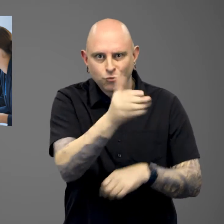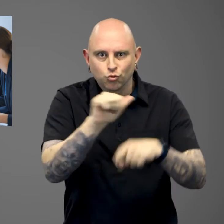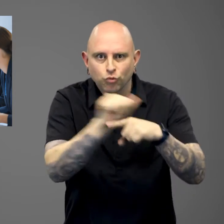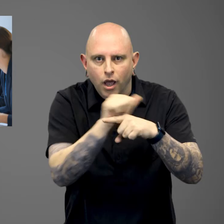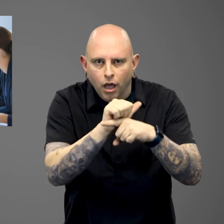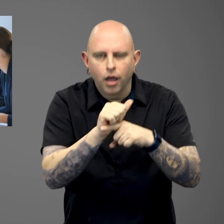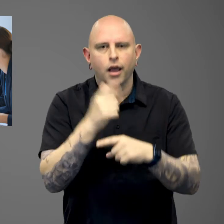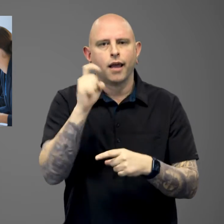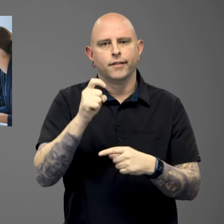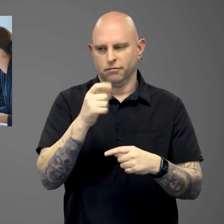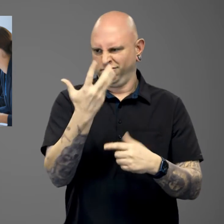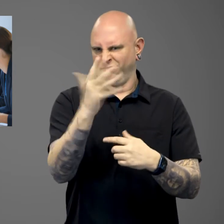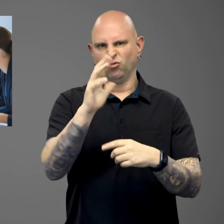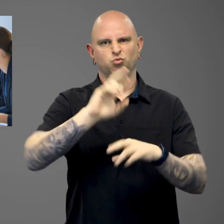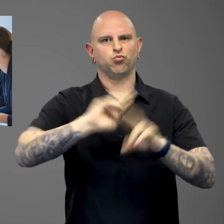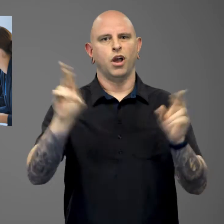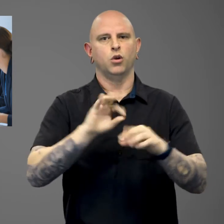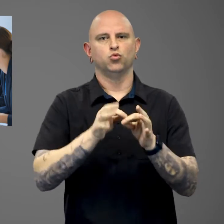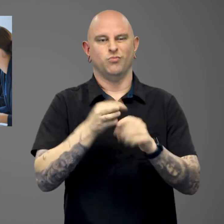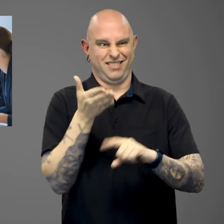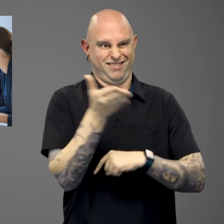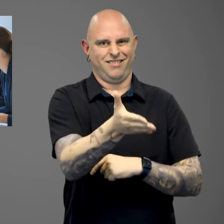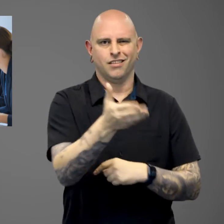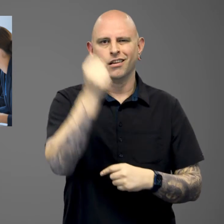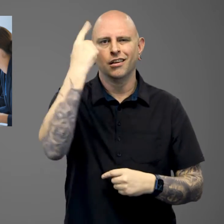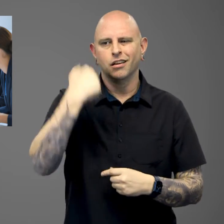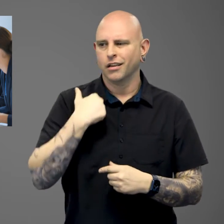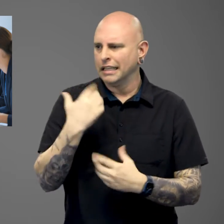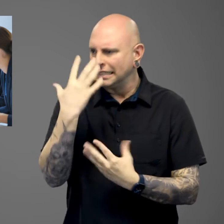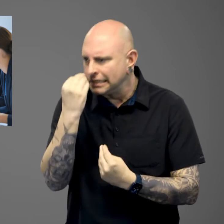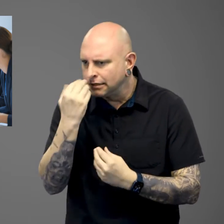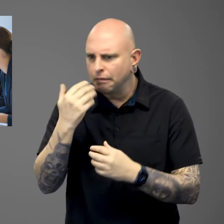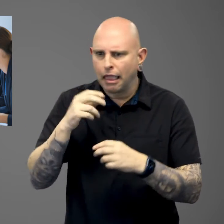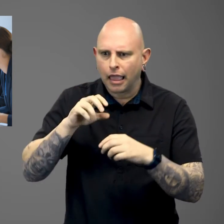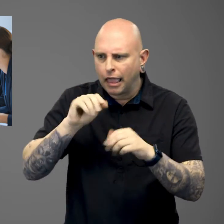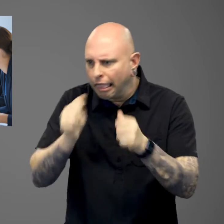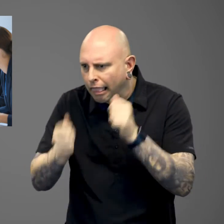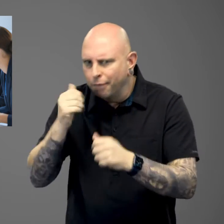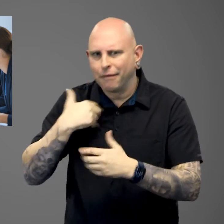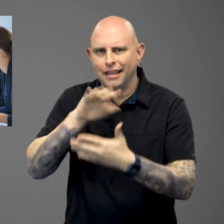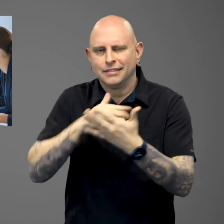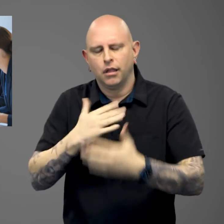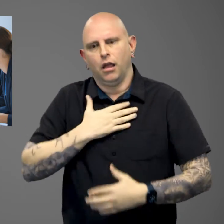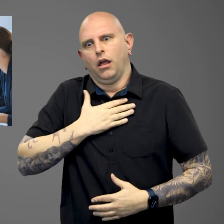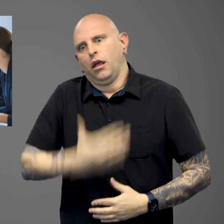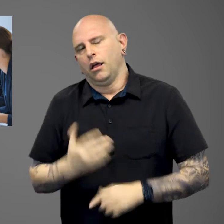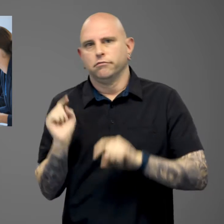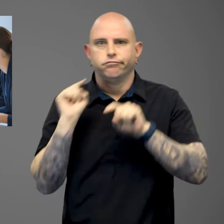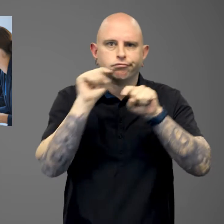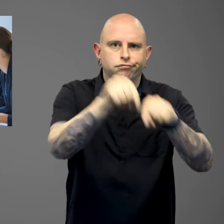that means I have to arrange to attend a training session during the day where they have an interpreter scheduled